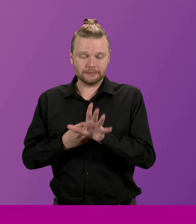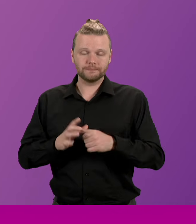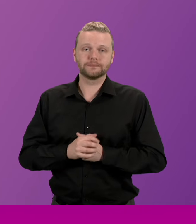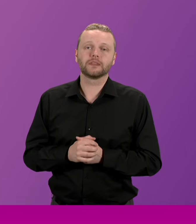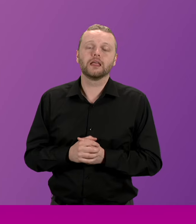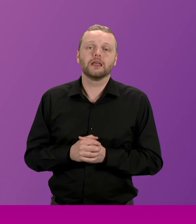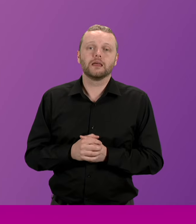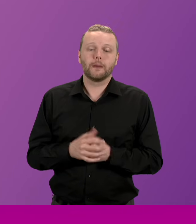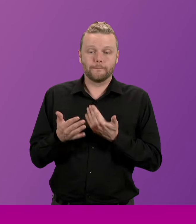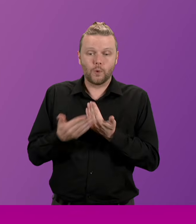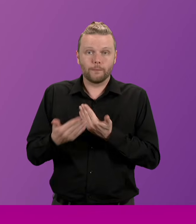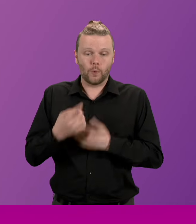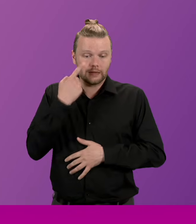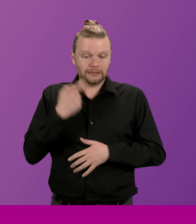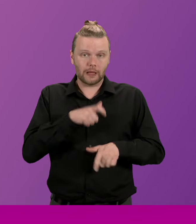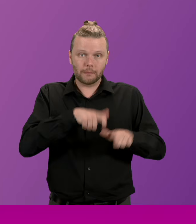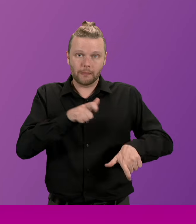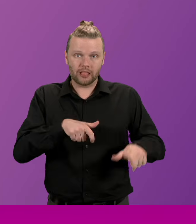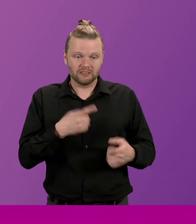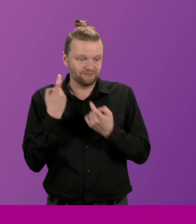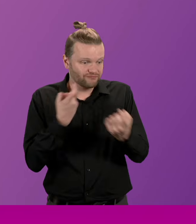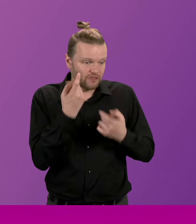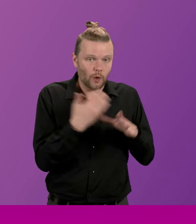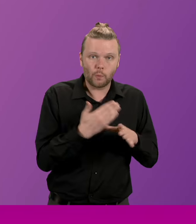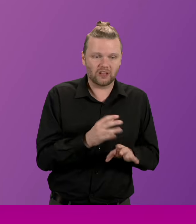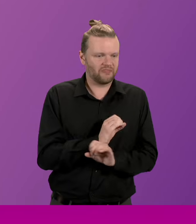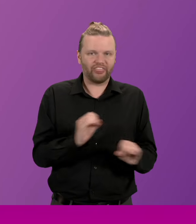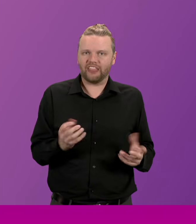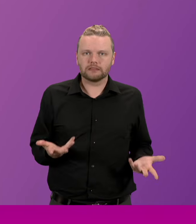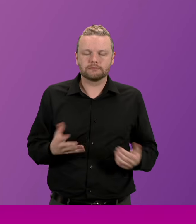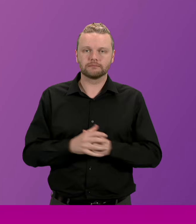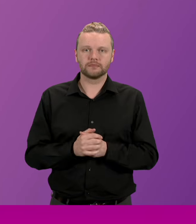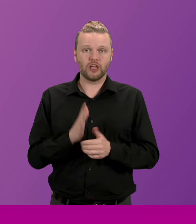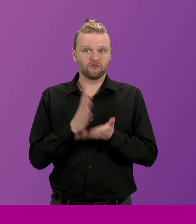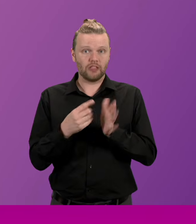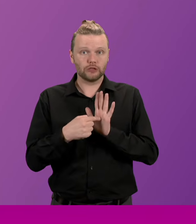with more and more young Scots not looking for work at all. That highlights a growing